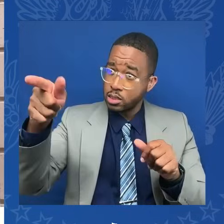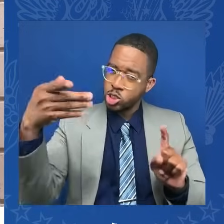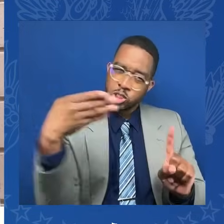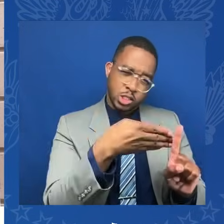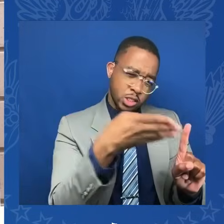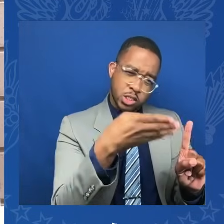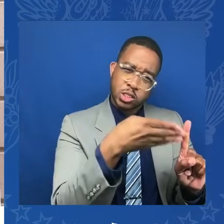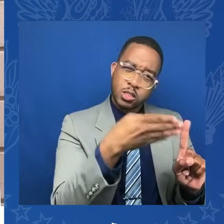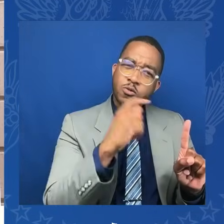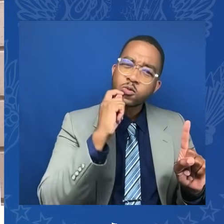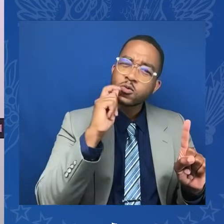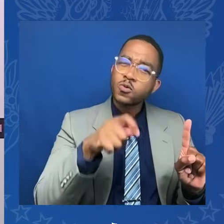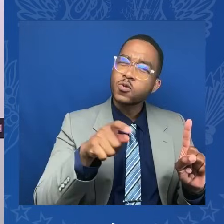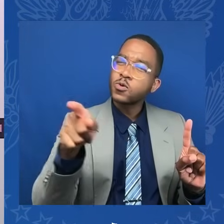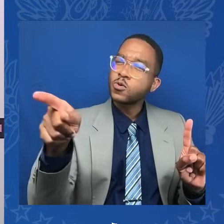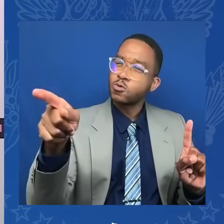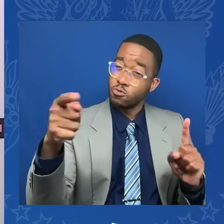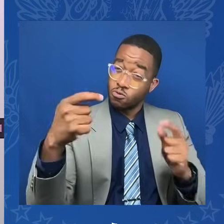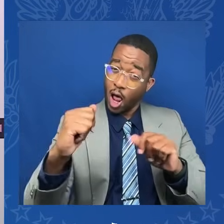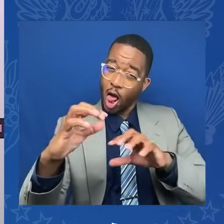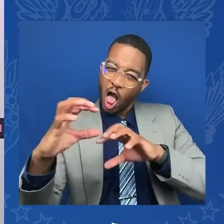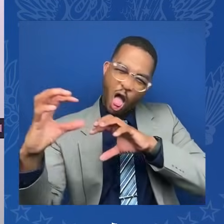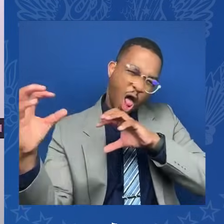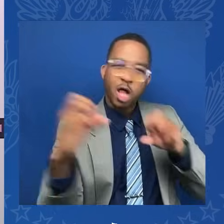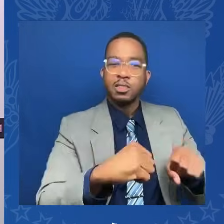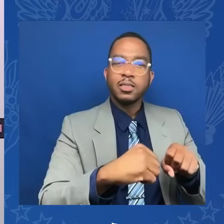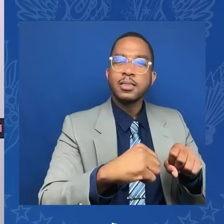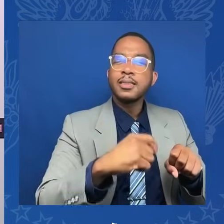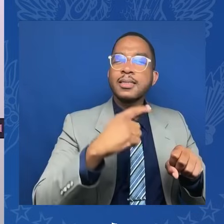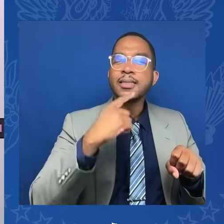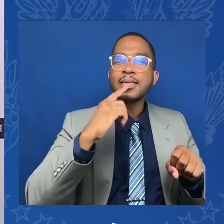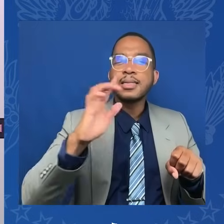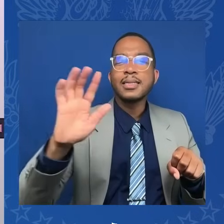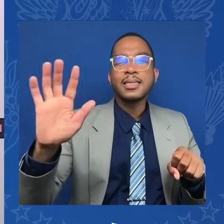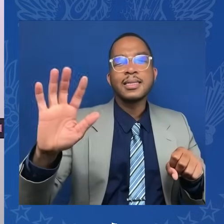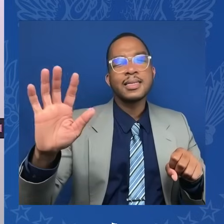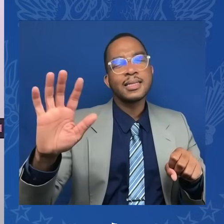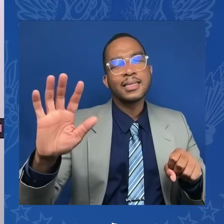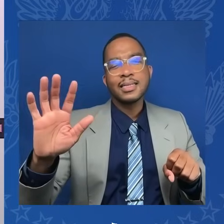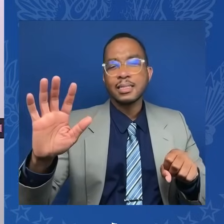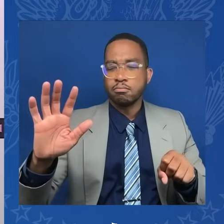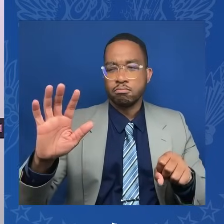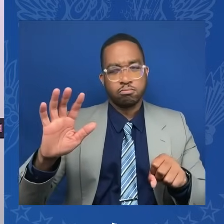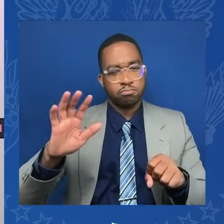All of Europe will be threatened, but we're not going to let that happen. The United States is standing strong with Ukraine.